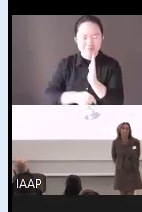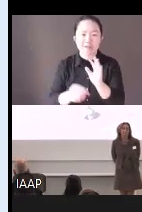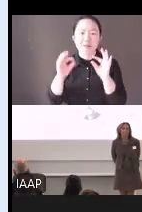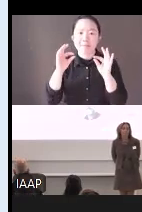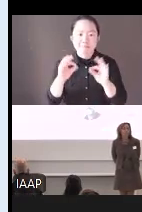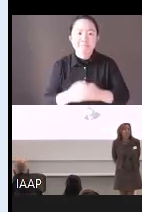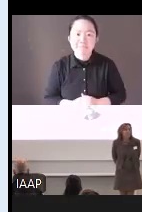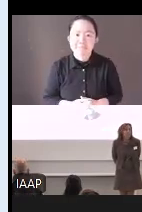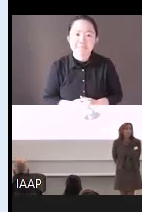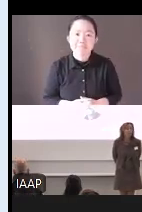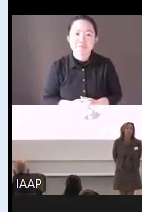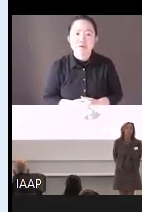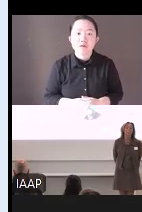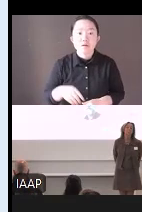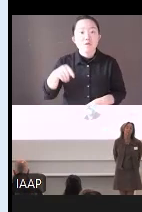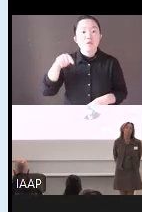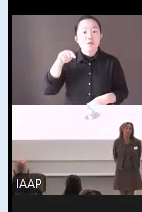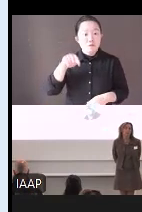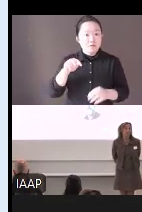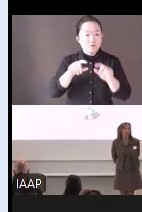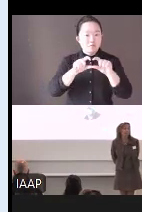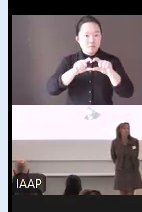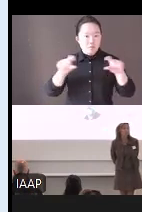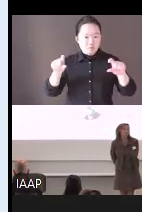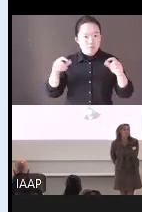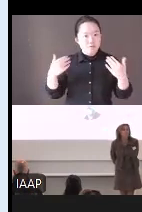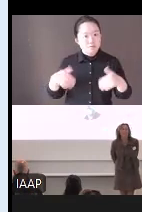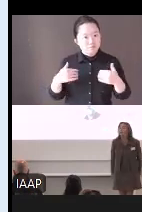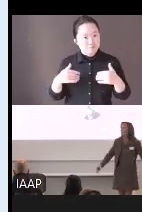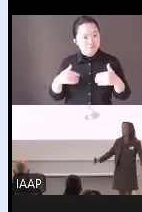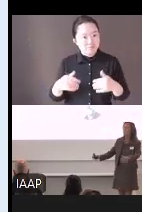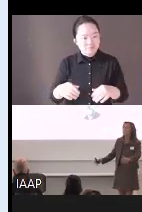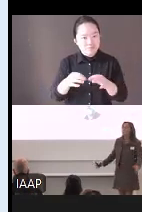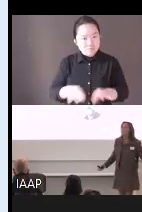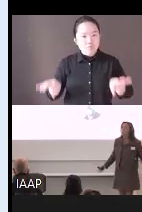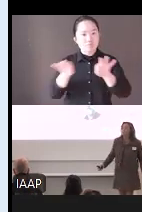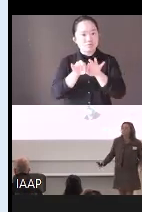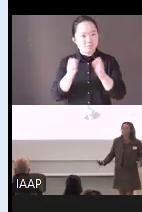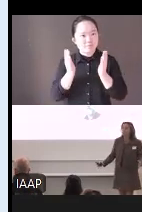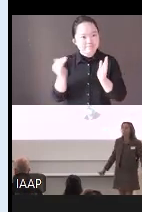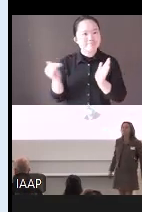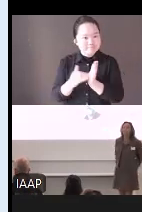for cakes for all of you that have IAAP certification. Now I can see Lars has the microphone.